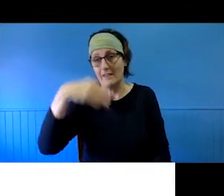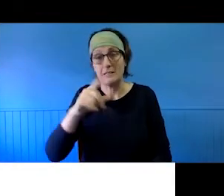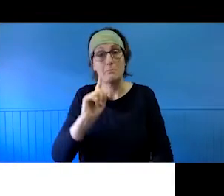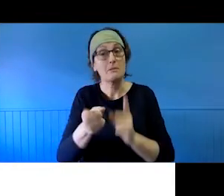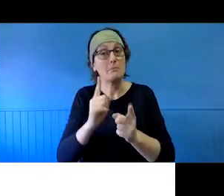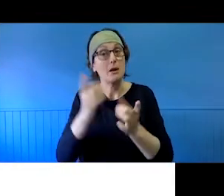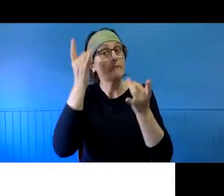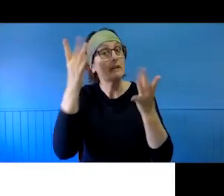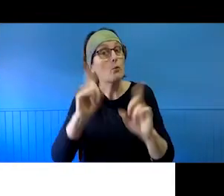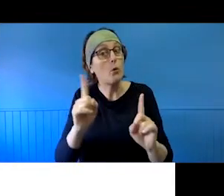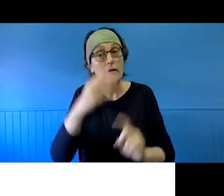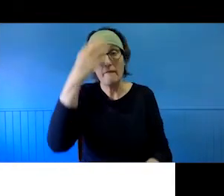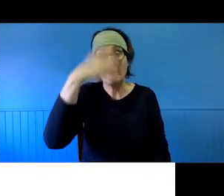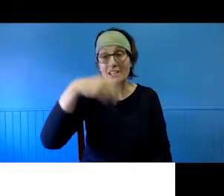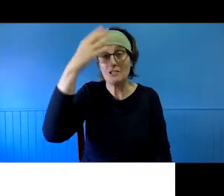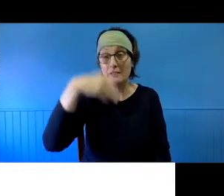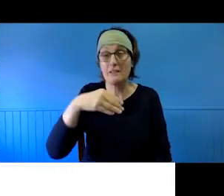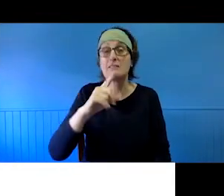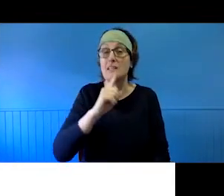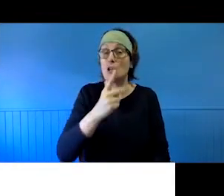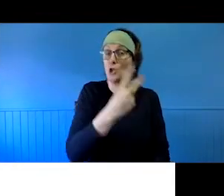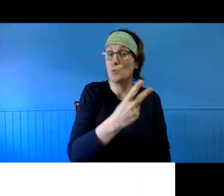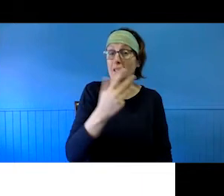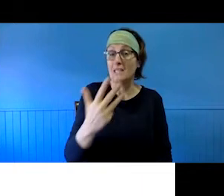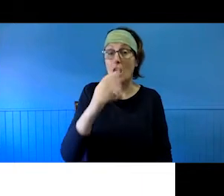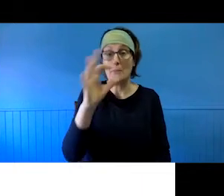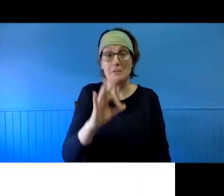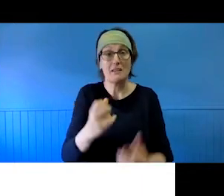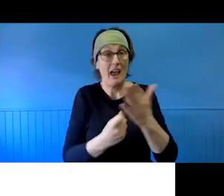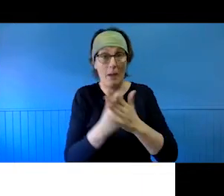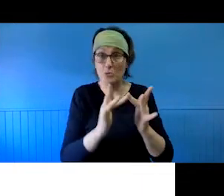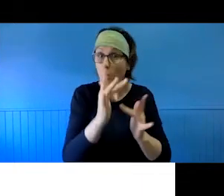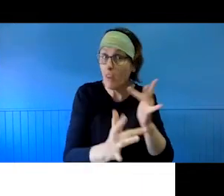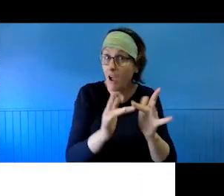means that it's up to 20% that can happen online. That might mean that